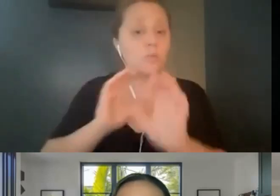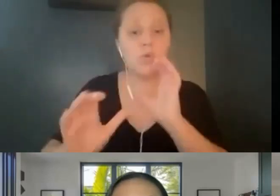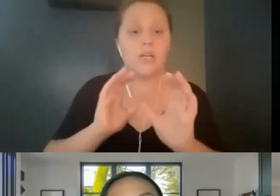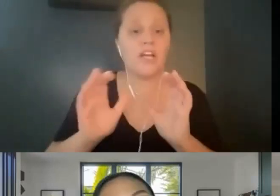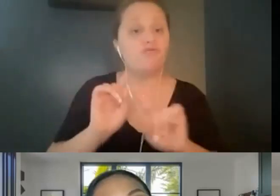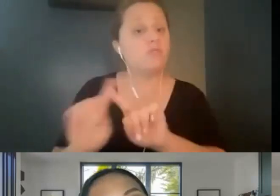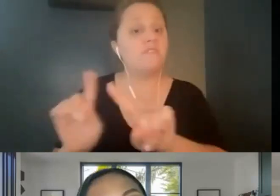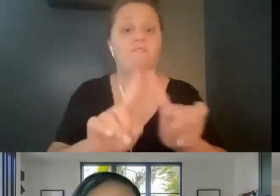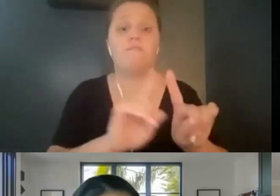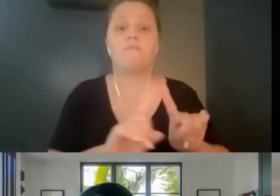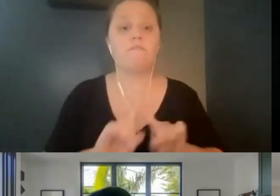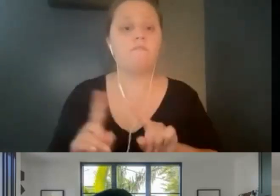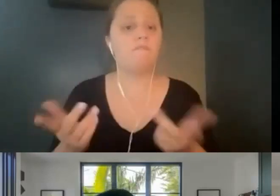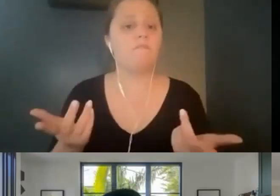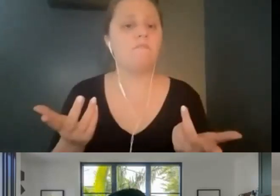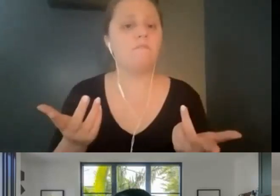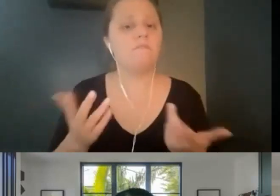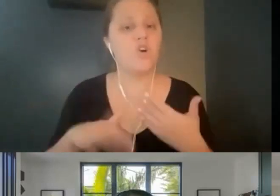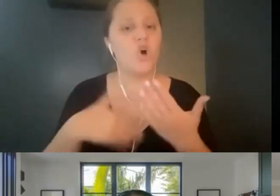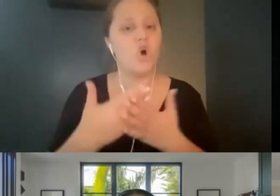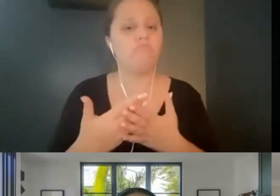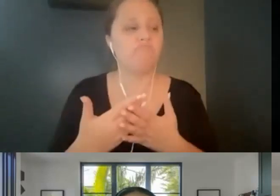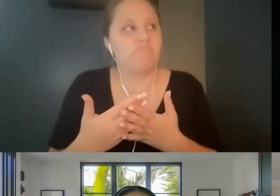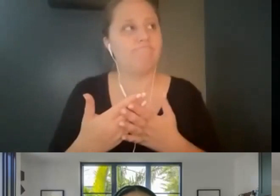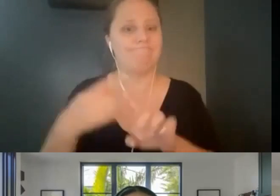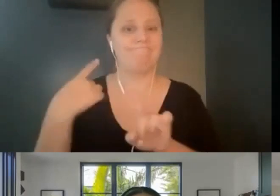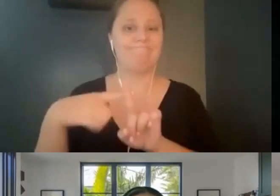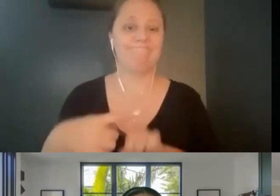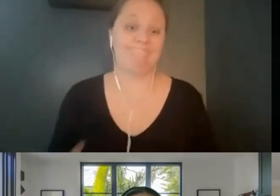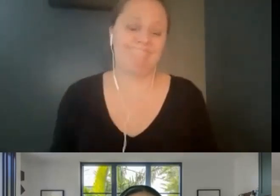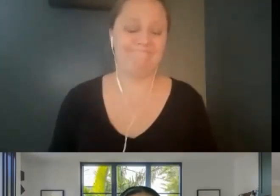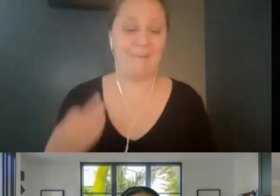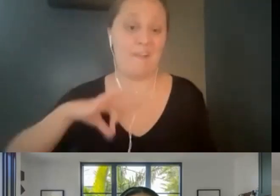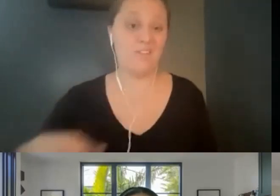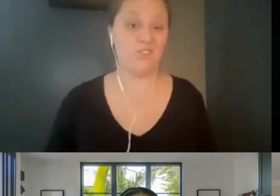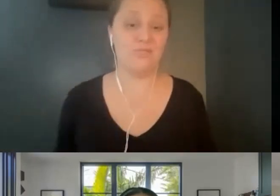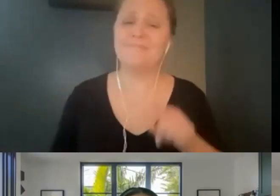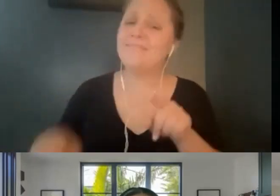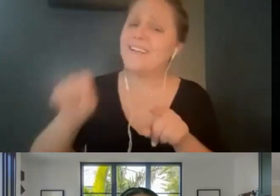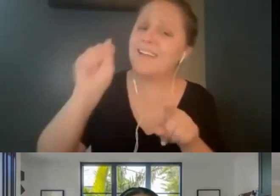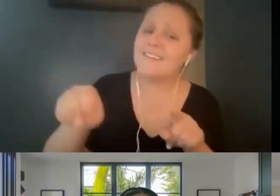would do us all a bit of good. Beth: I love that listening with intent to